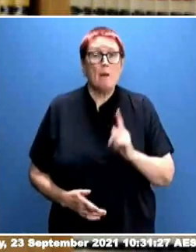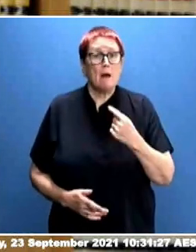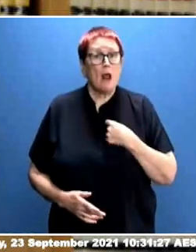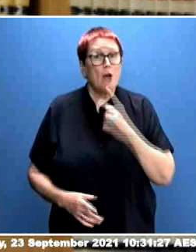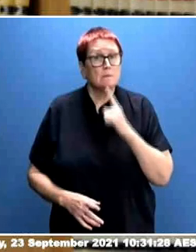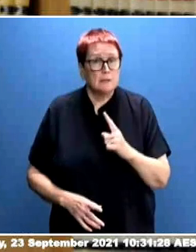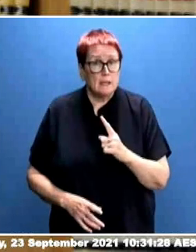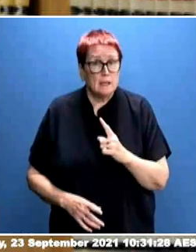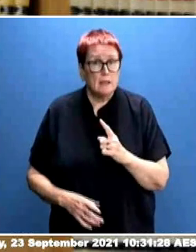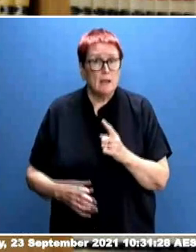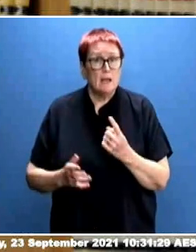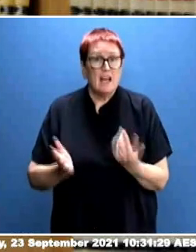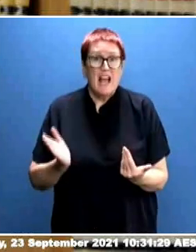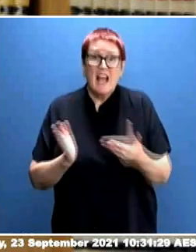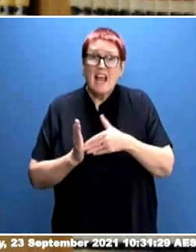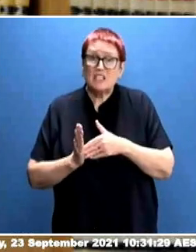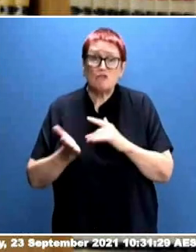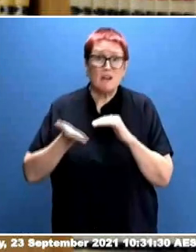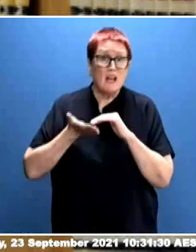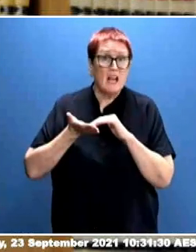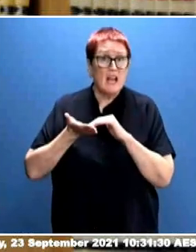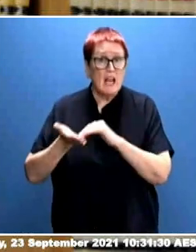further treatment in the formal sense of the term is something